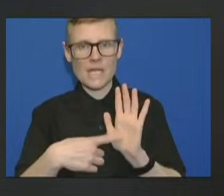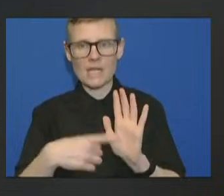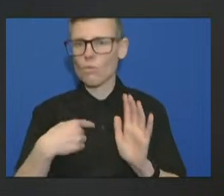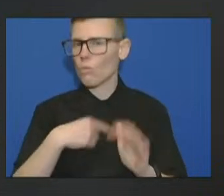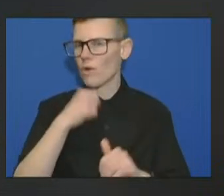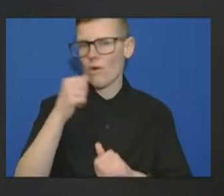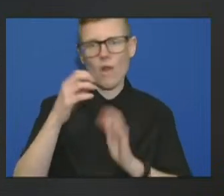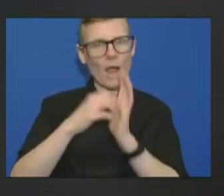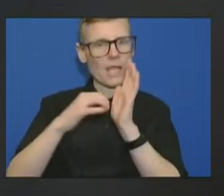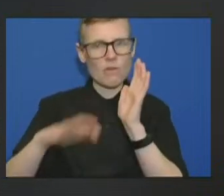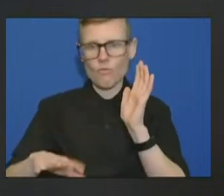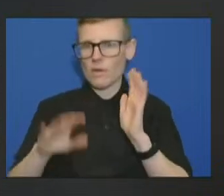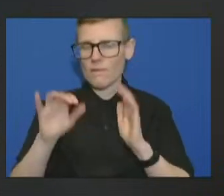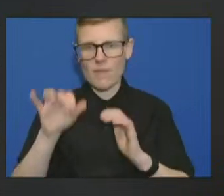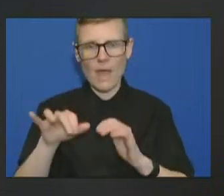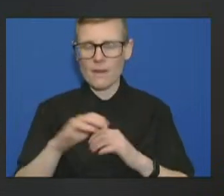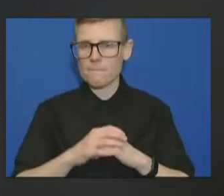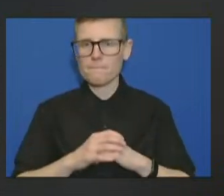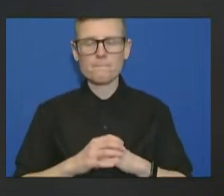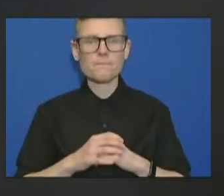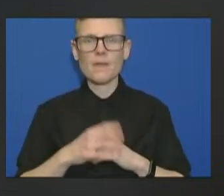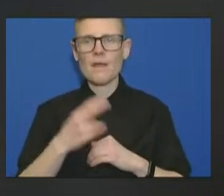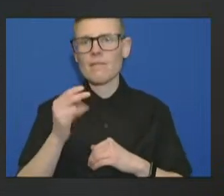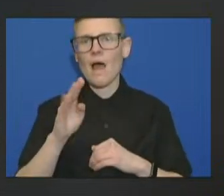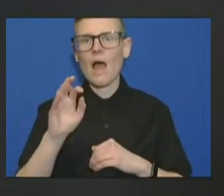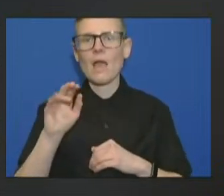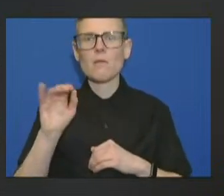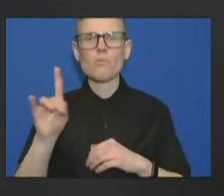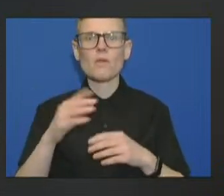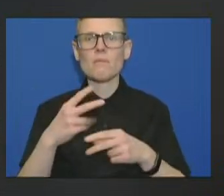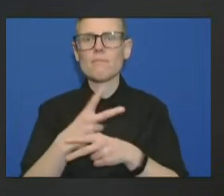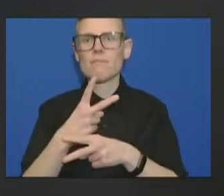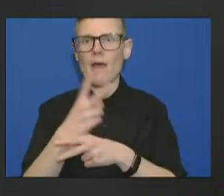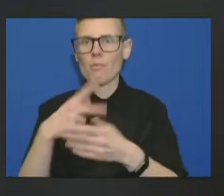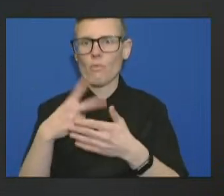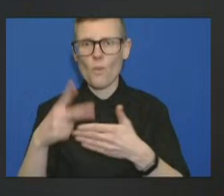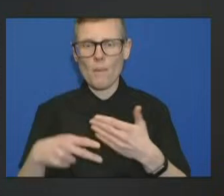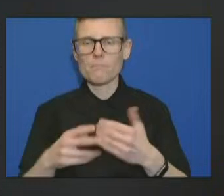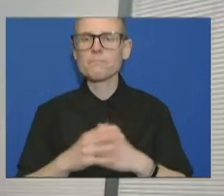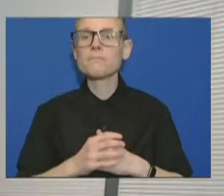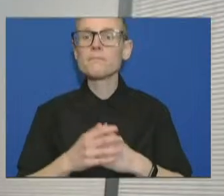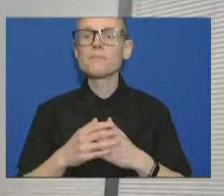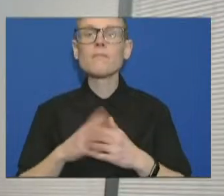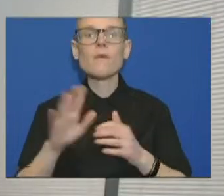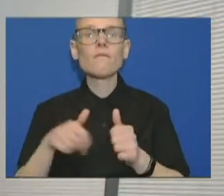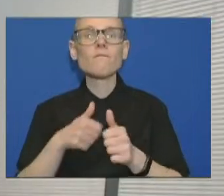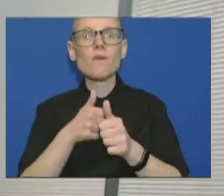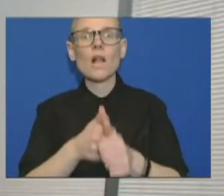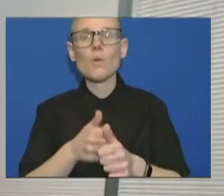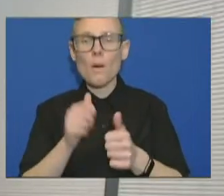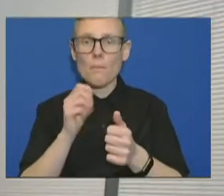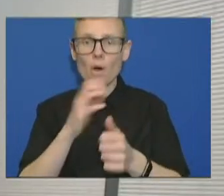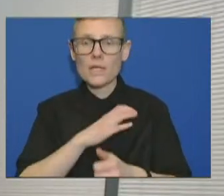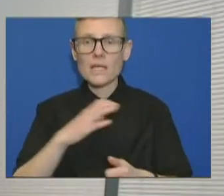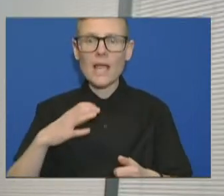documents, you absolutely will see that as something that is represented. We're not getting